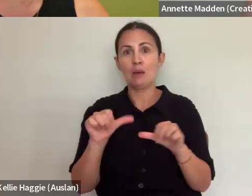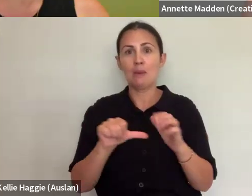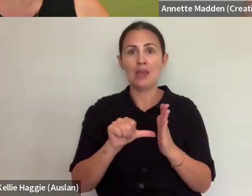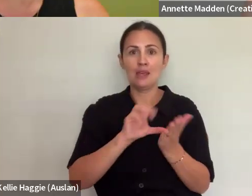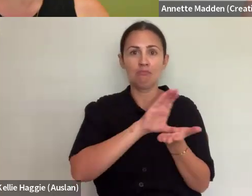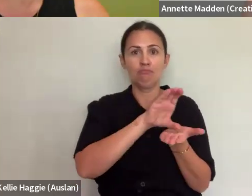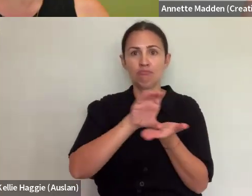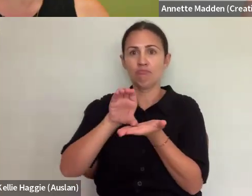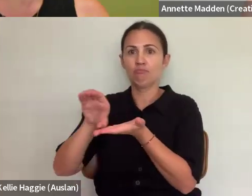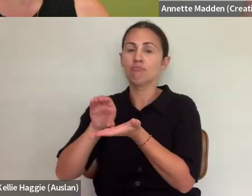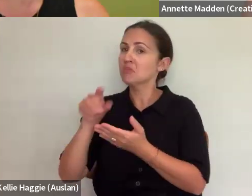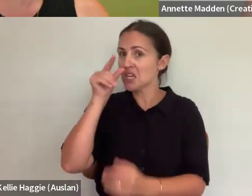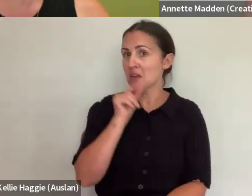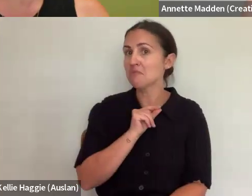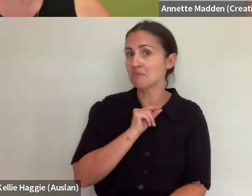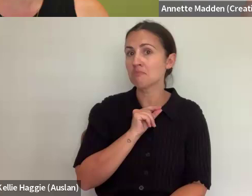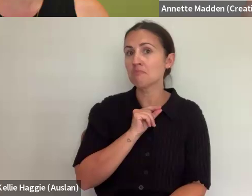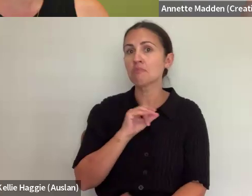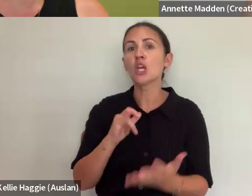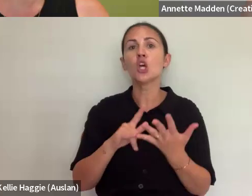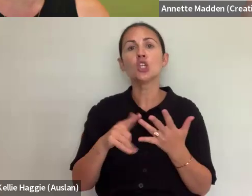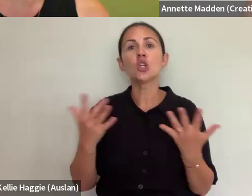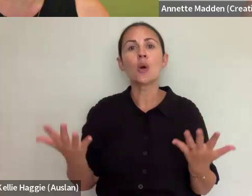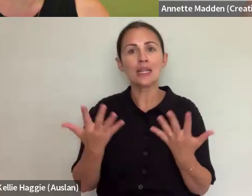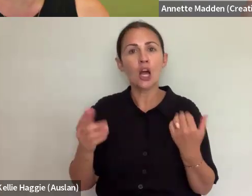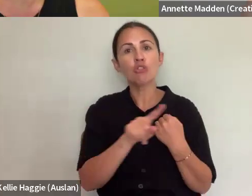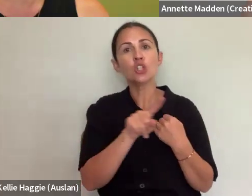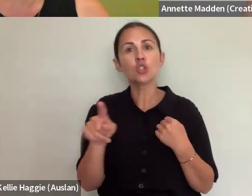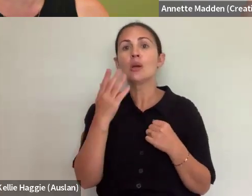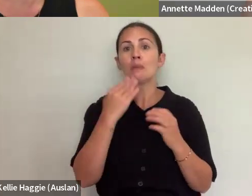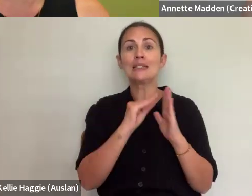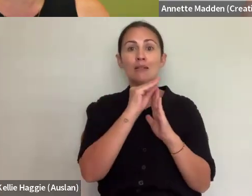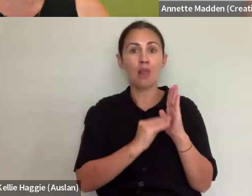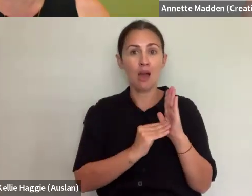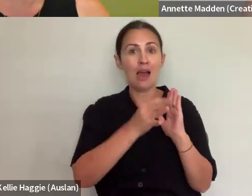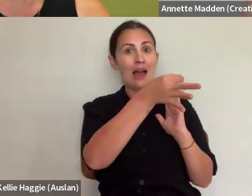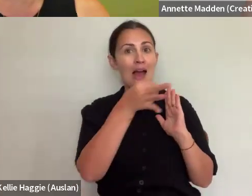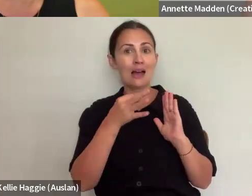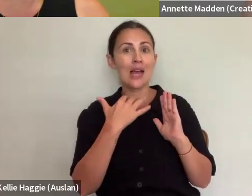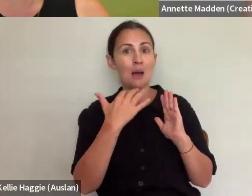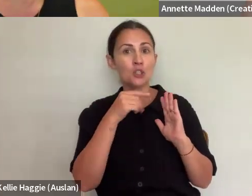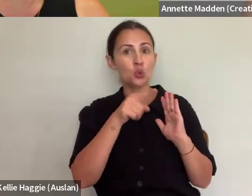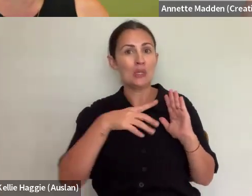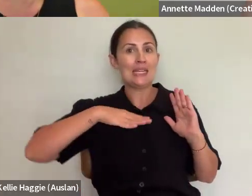So what I am trying to say is, is I don't want people to go into this process thinking only